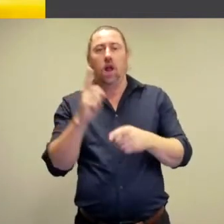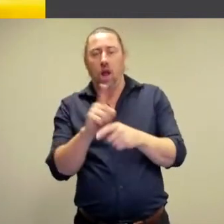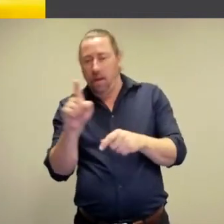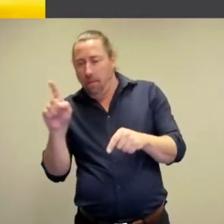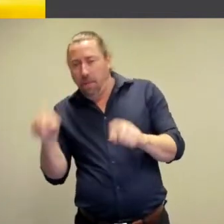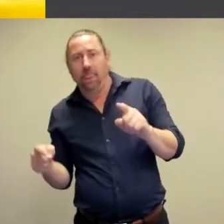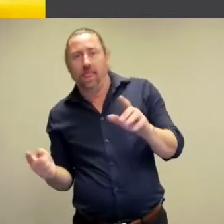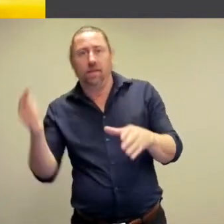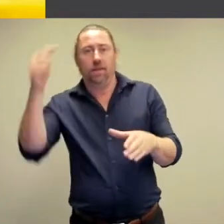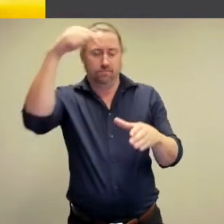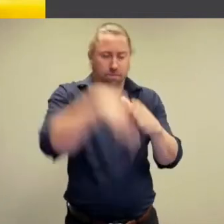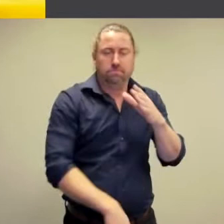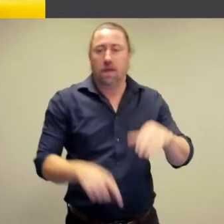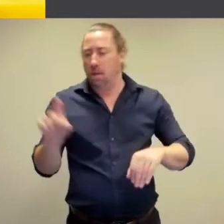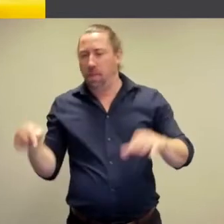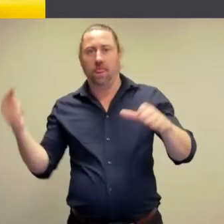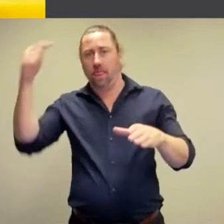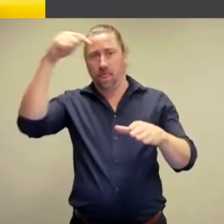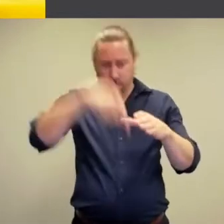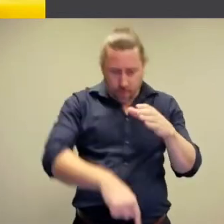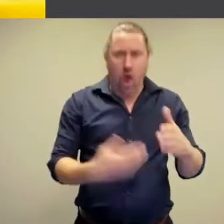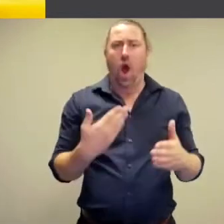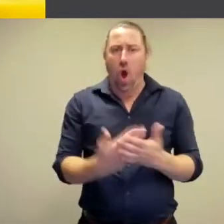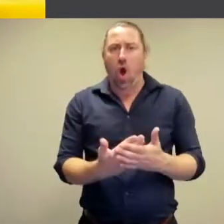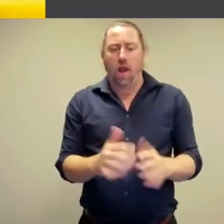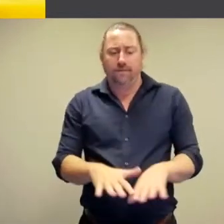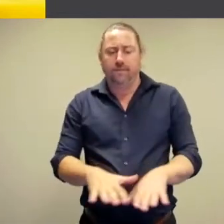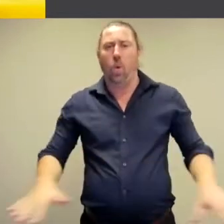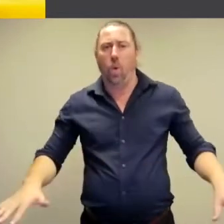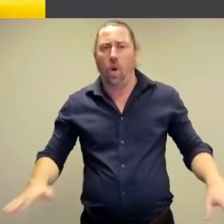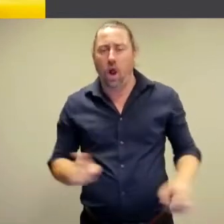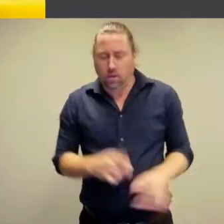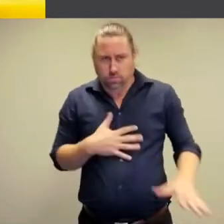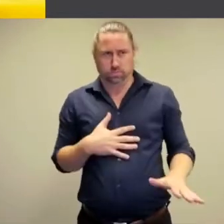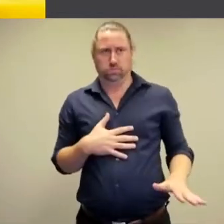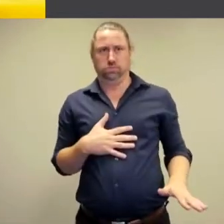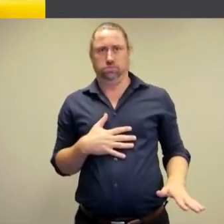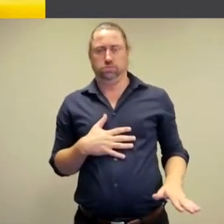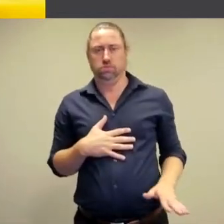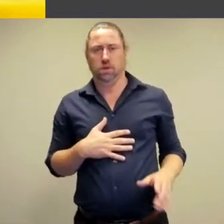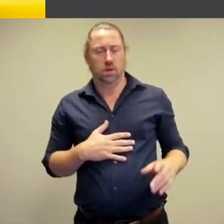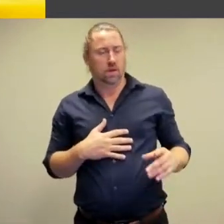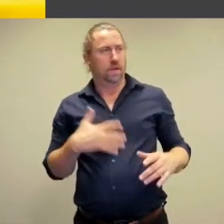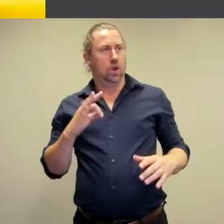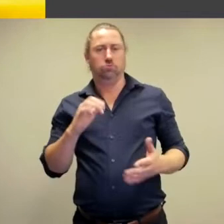on the forest floor. So this is very